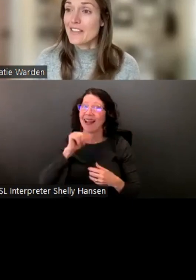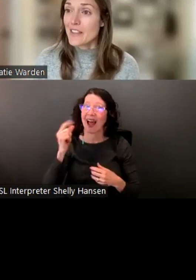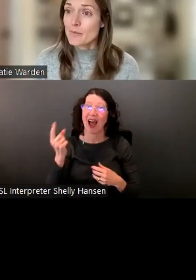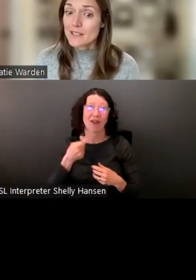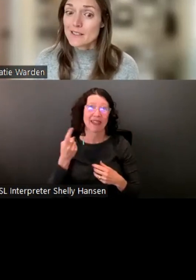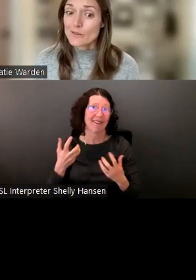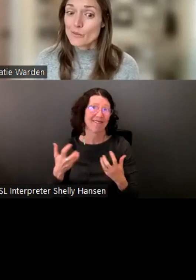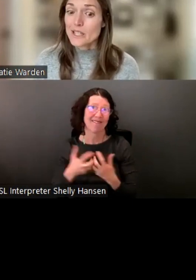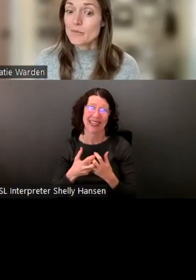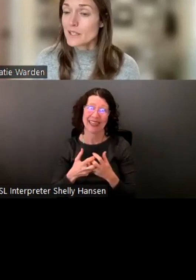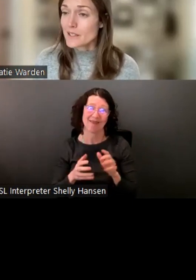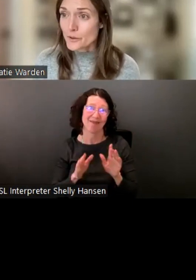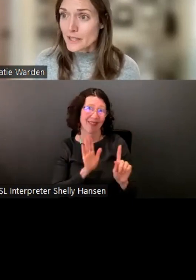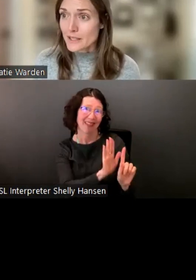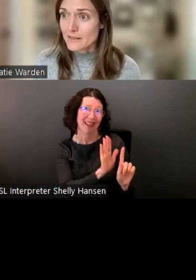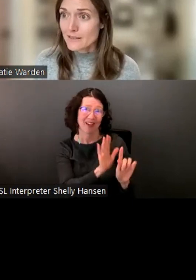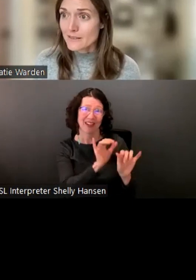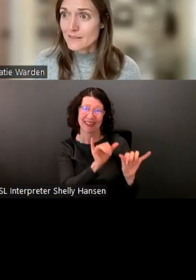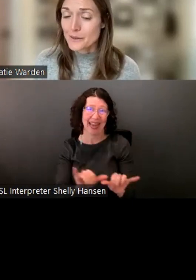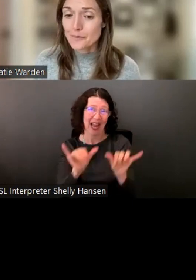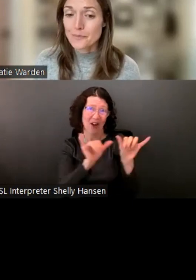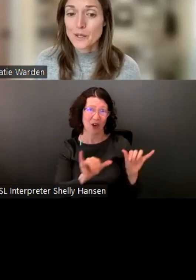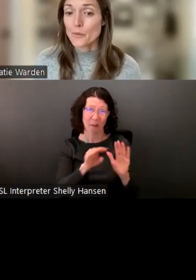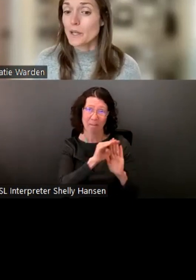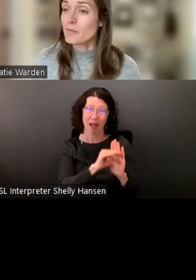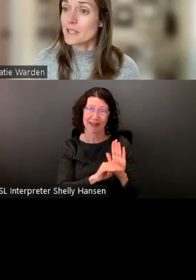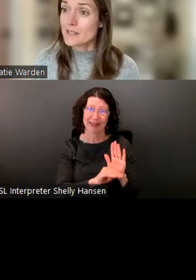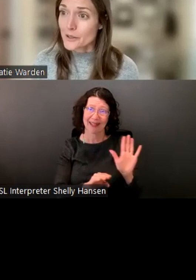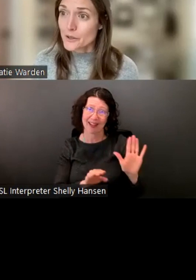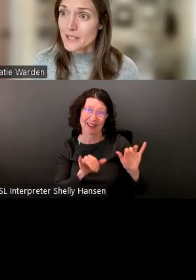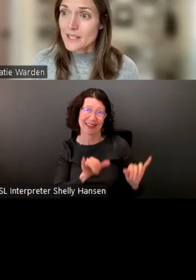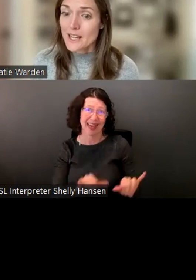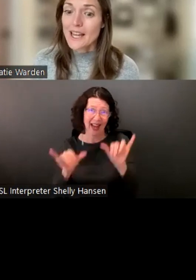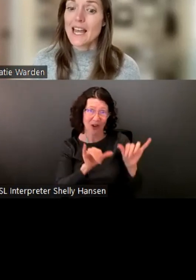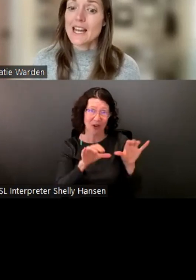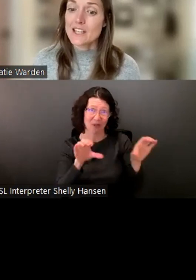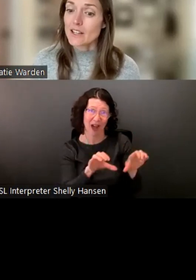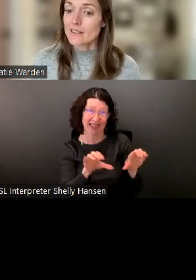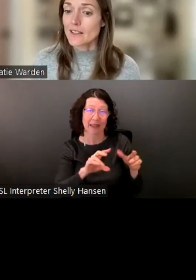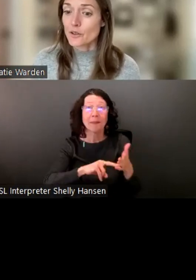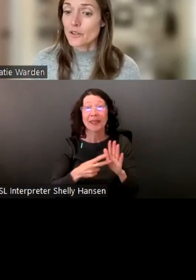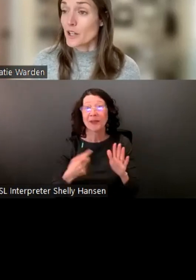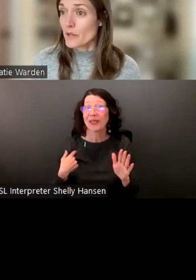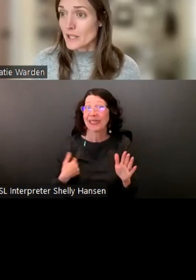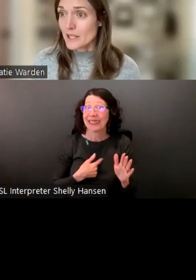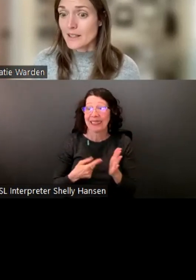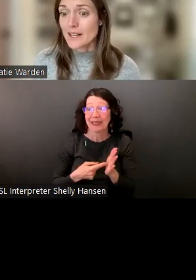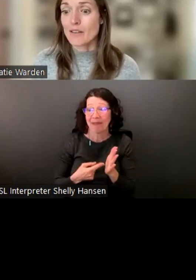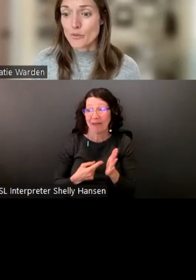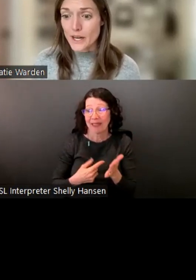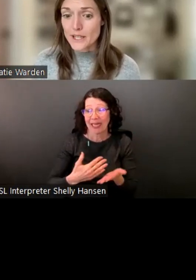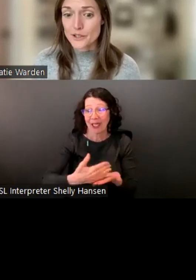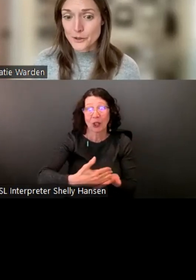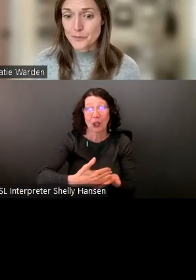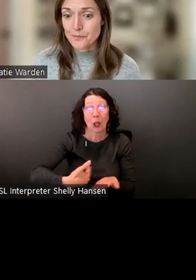And that means we can be excluded. We can be excluded and not get the healthcare we need and have a right to.